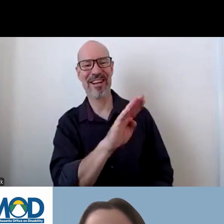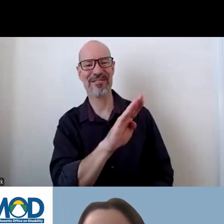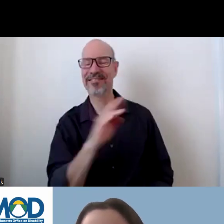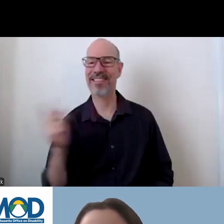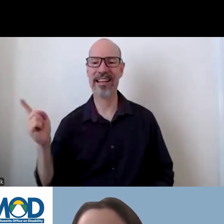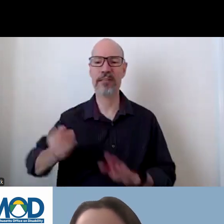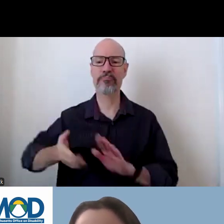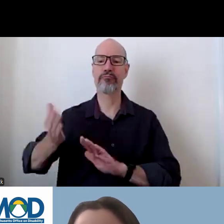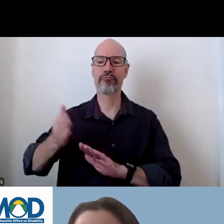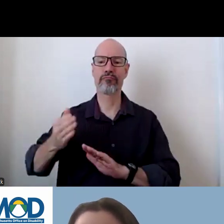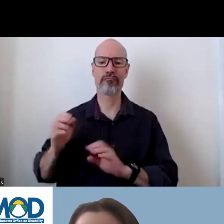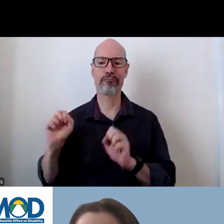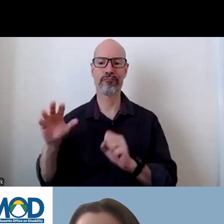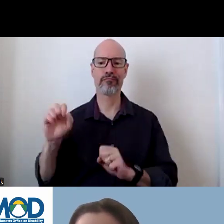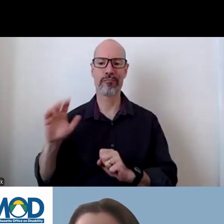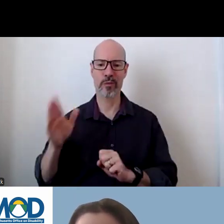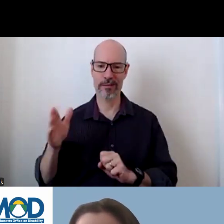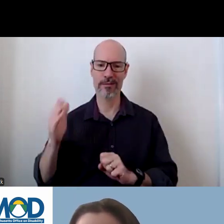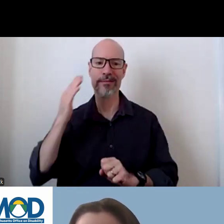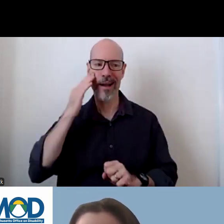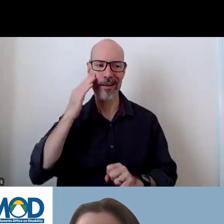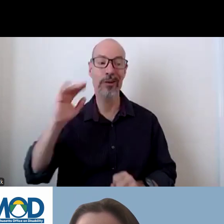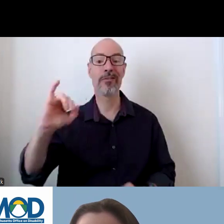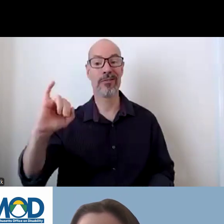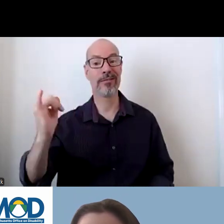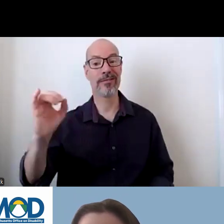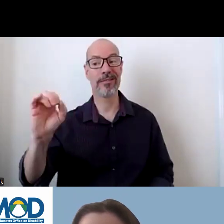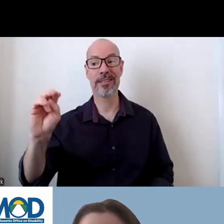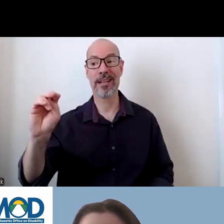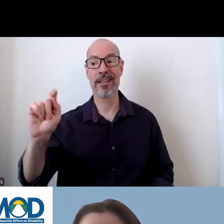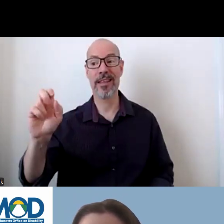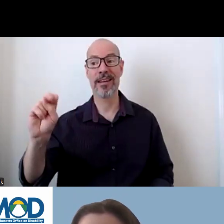I'm going to fly through these I know Jonathan has a lot of information for you guys.